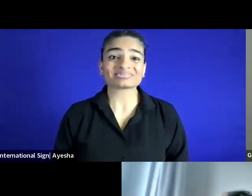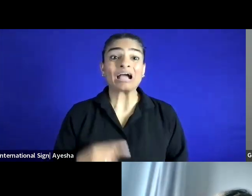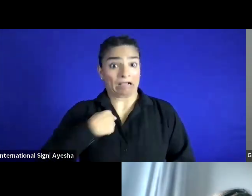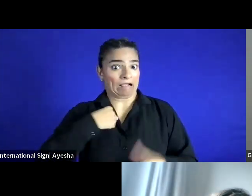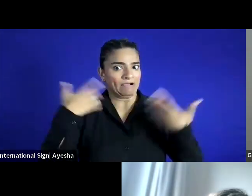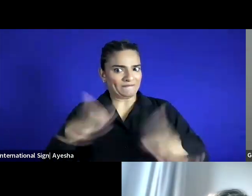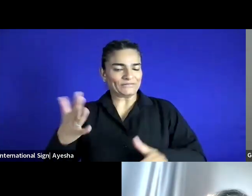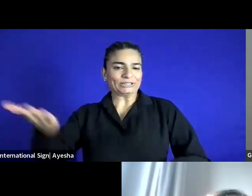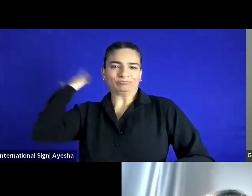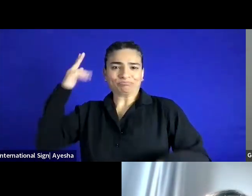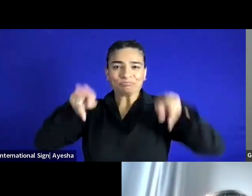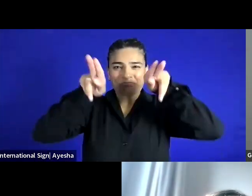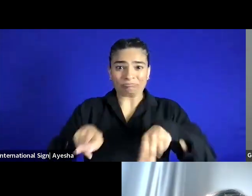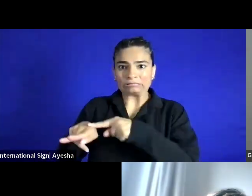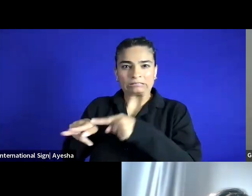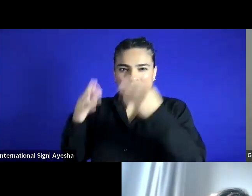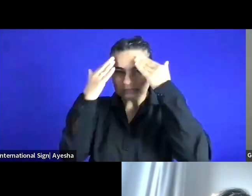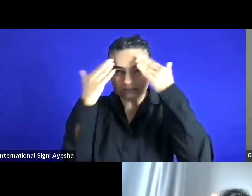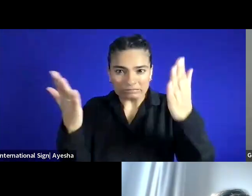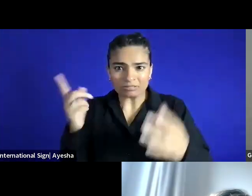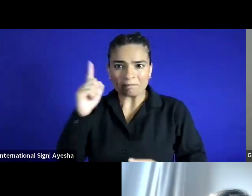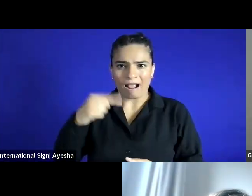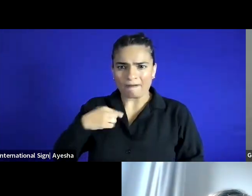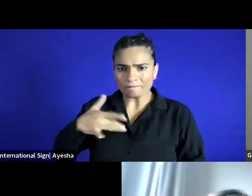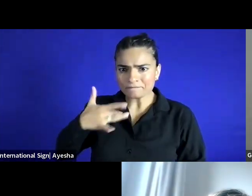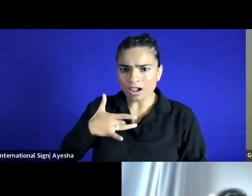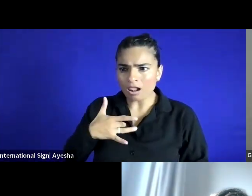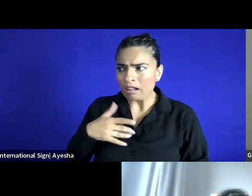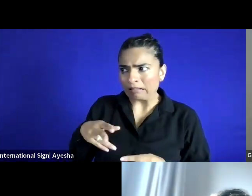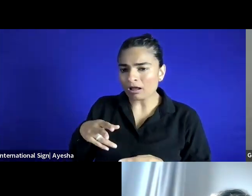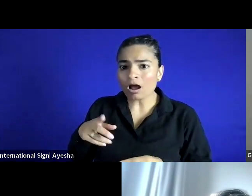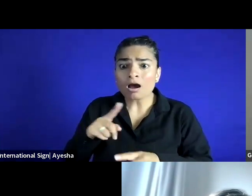But of course, we do our best to make sure that you get the roommates that you request.